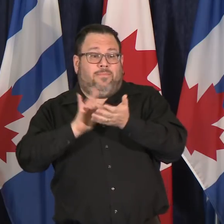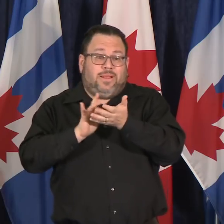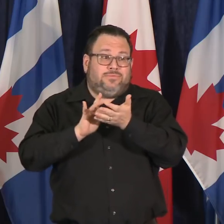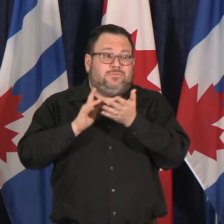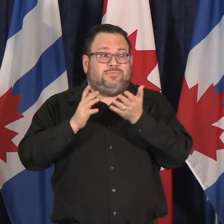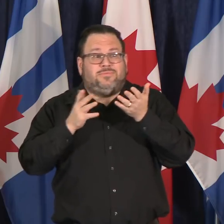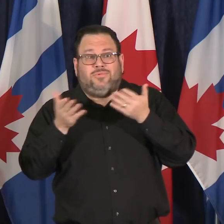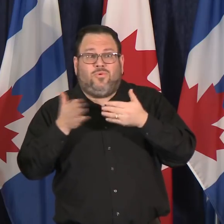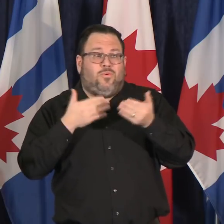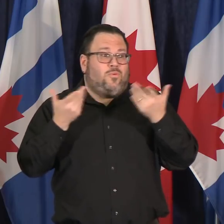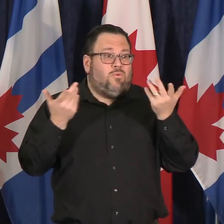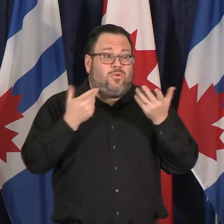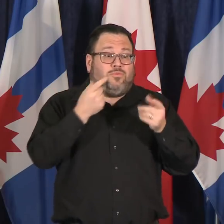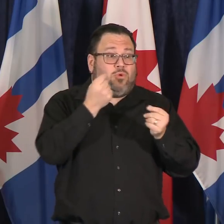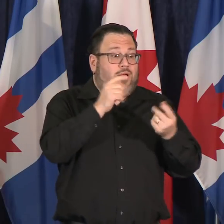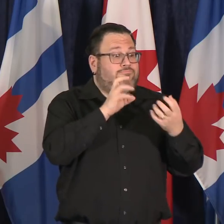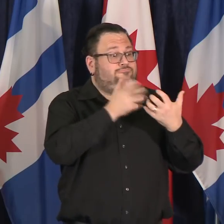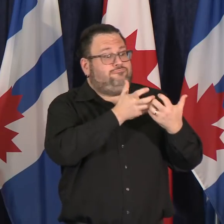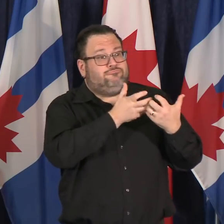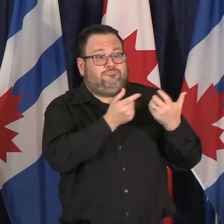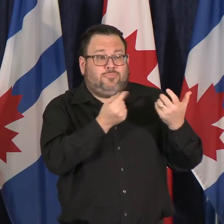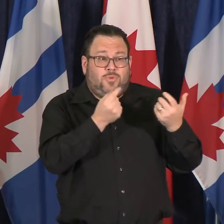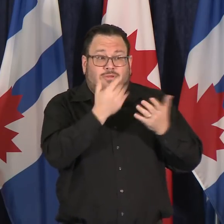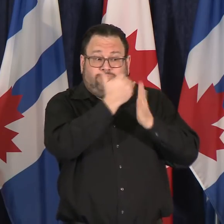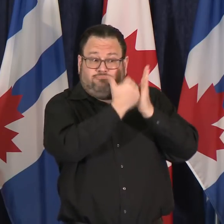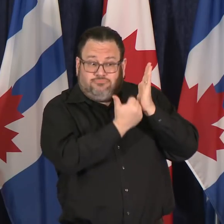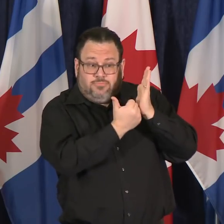are the appropriate measures or the appropriate treatment as the case may be